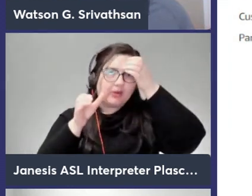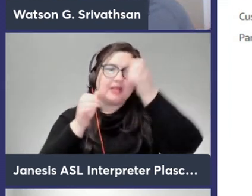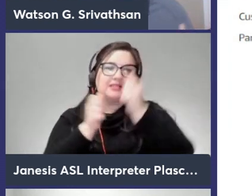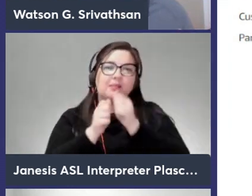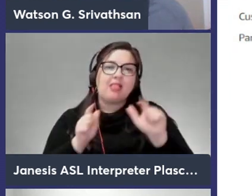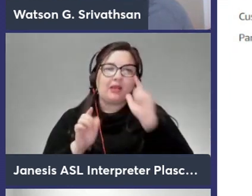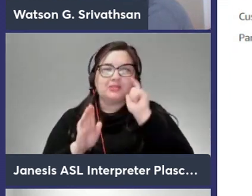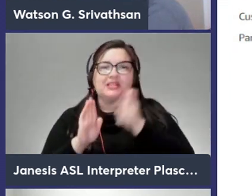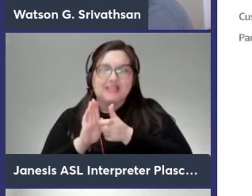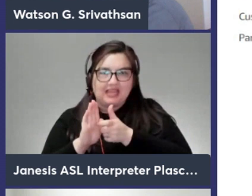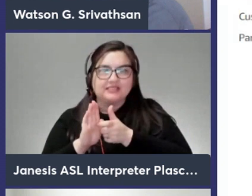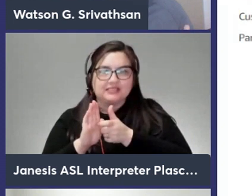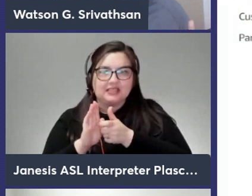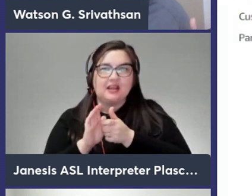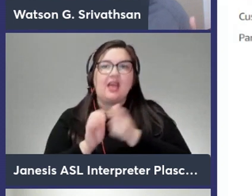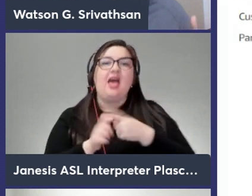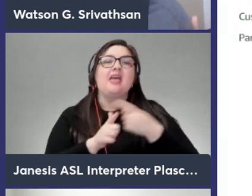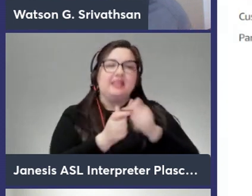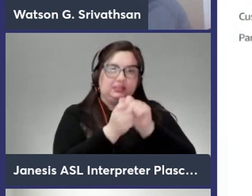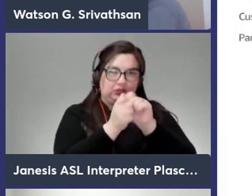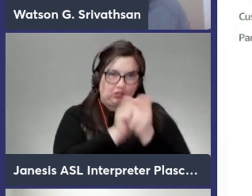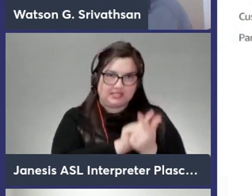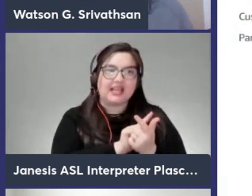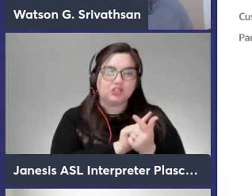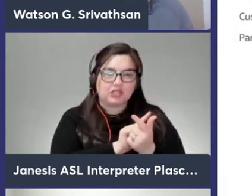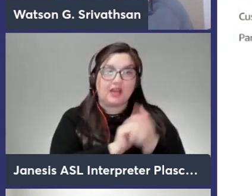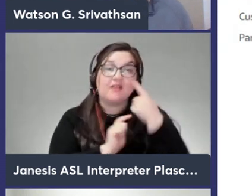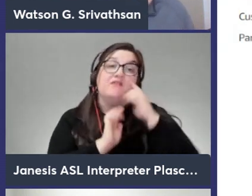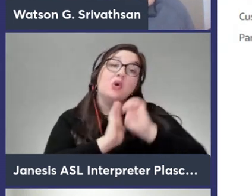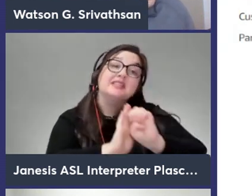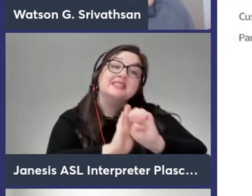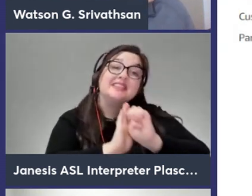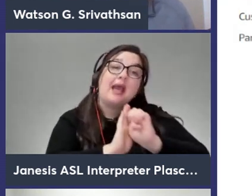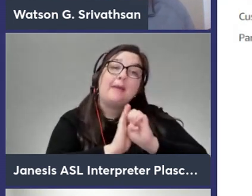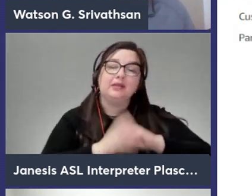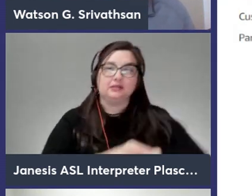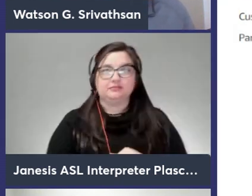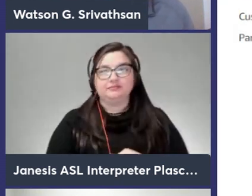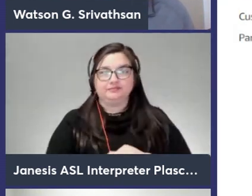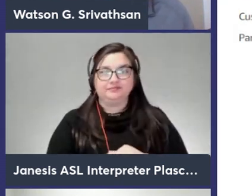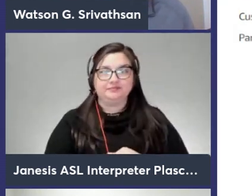and then we do the translation. So for example, if I wanna translate hello world.